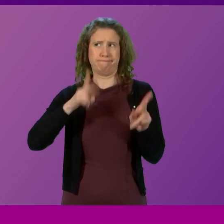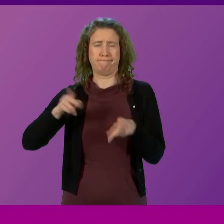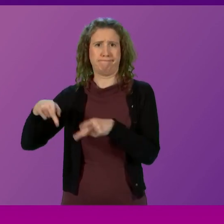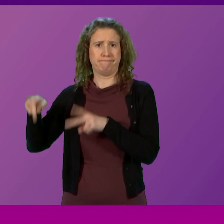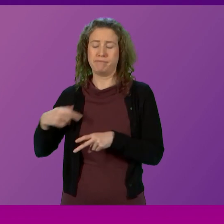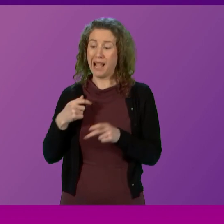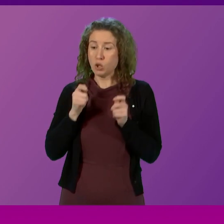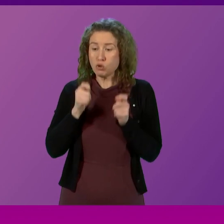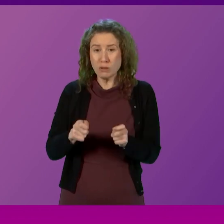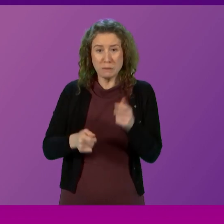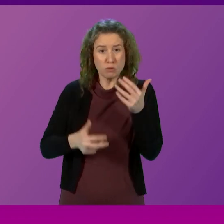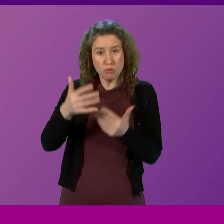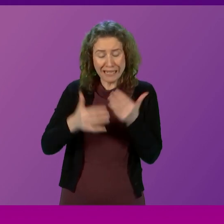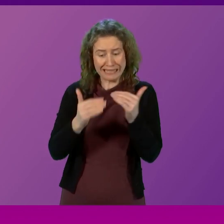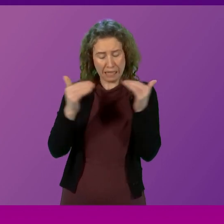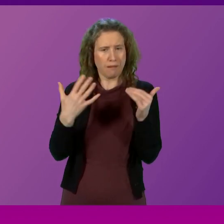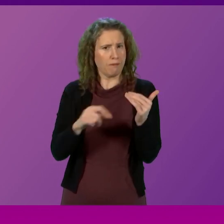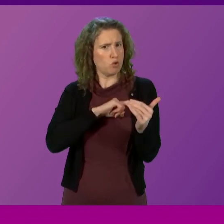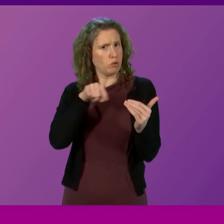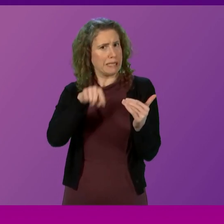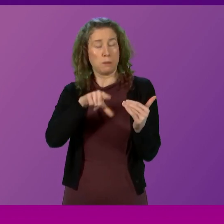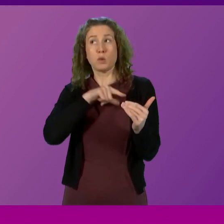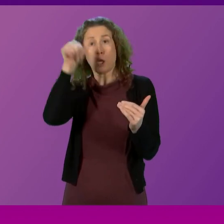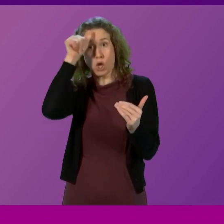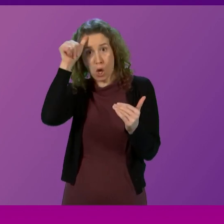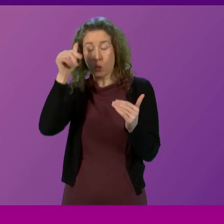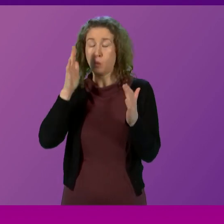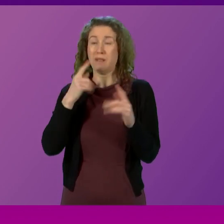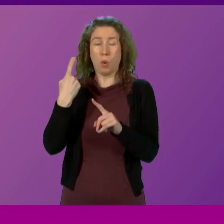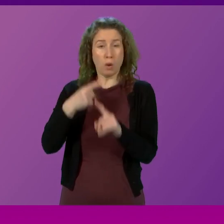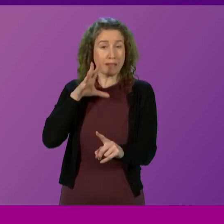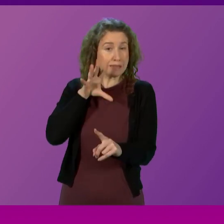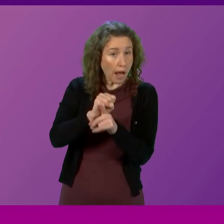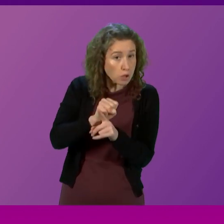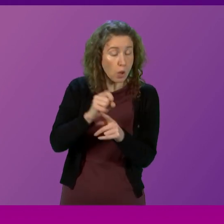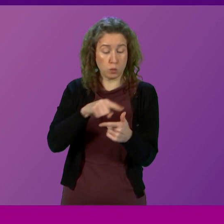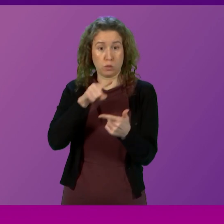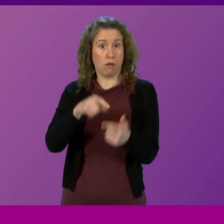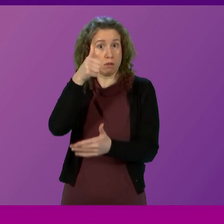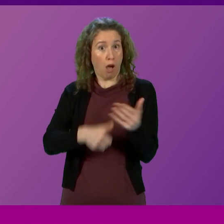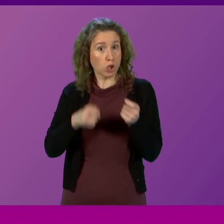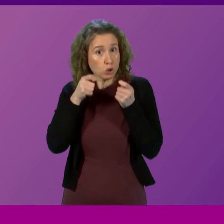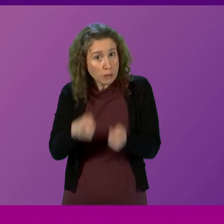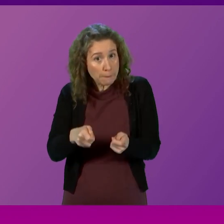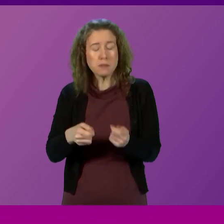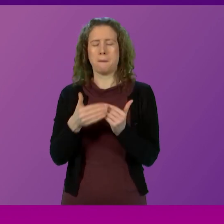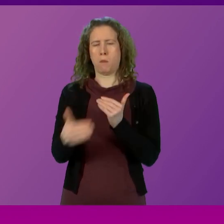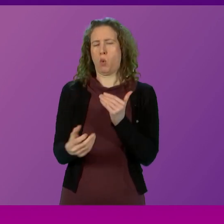standards for a reason—we know that the faster someone is diagnosed and the faster they start treatment, the more likely they are to survive.